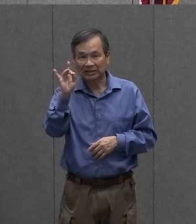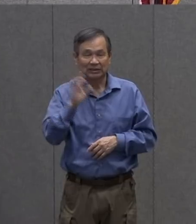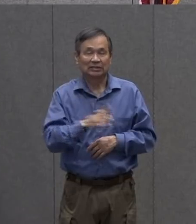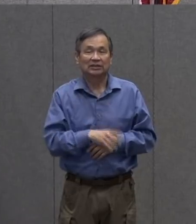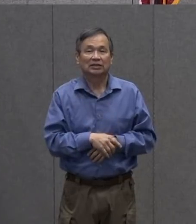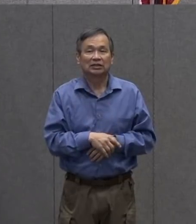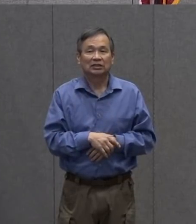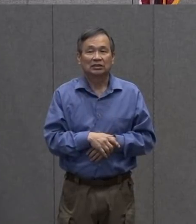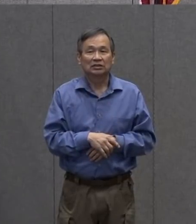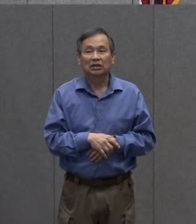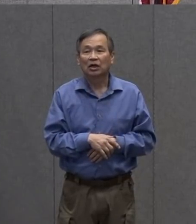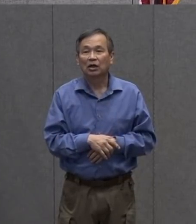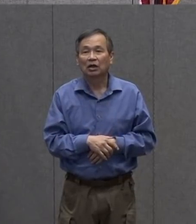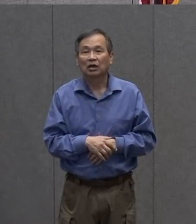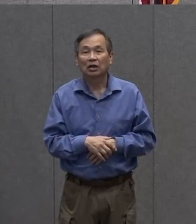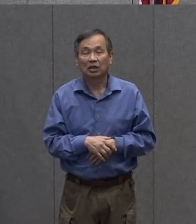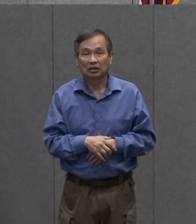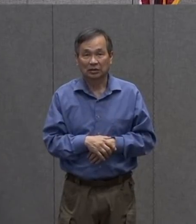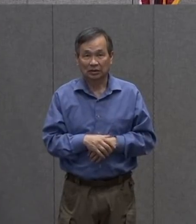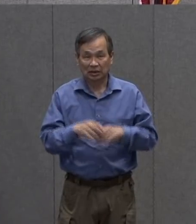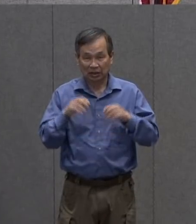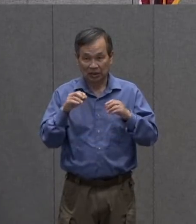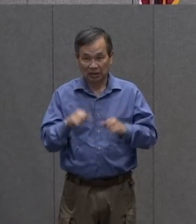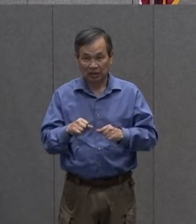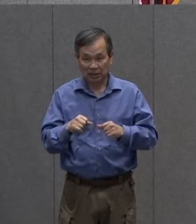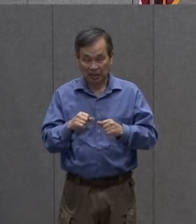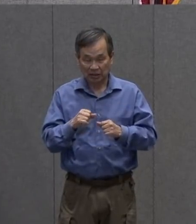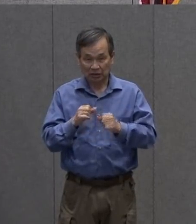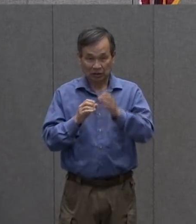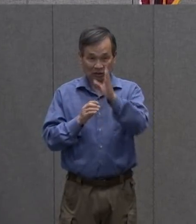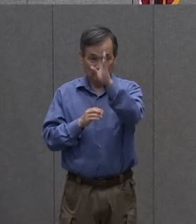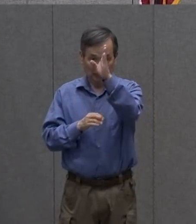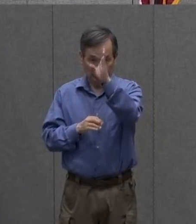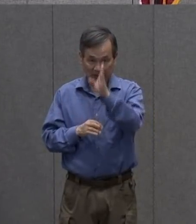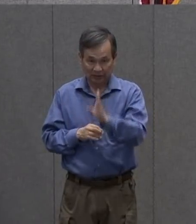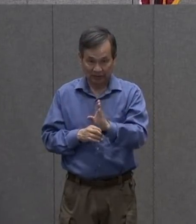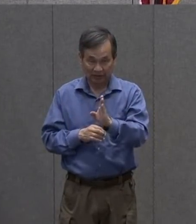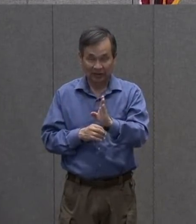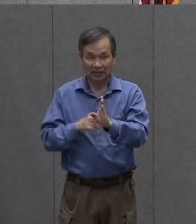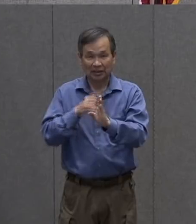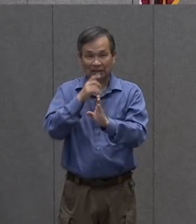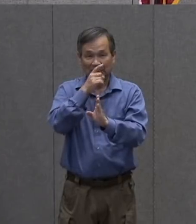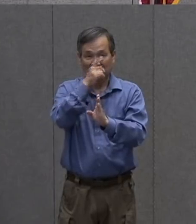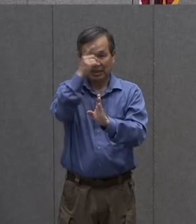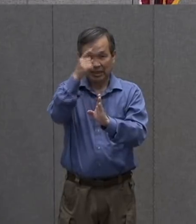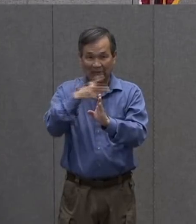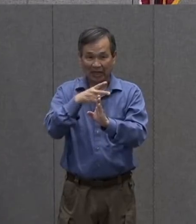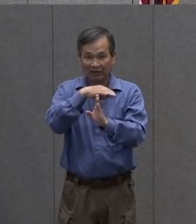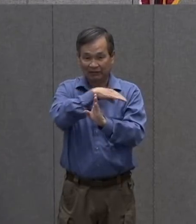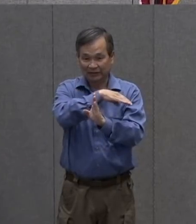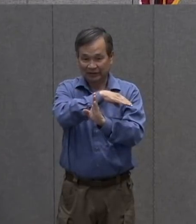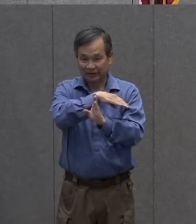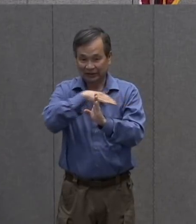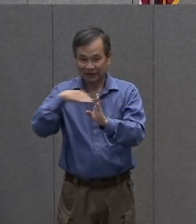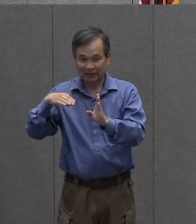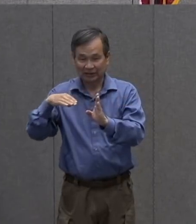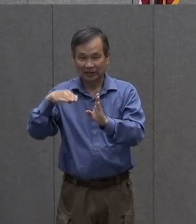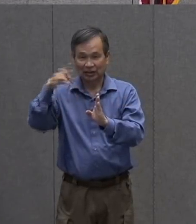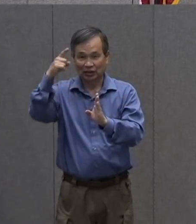And I'm going to want to cut my, or like make a line that cuts this in half, and then in quarters, and then another time in eighths.